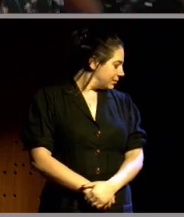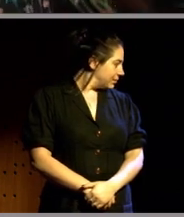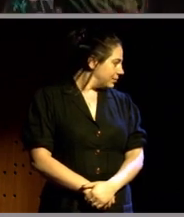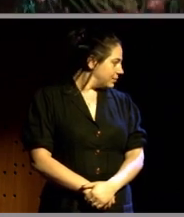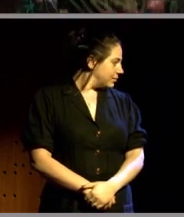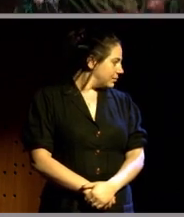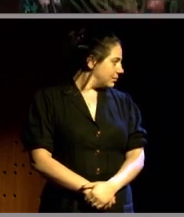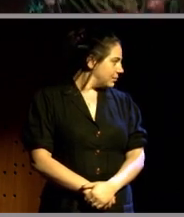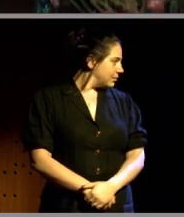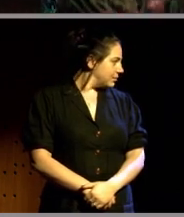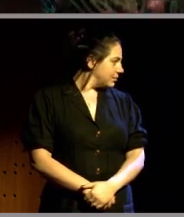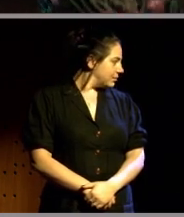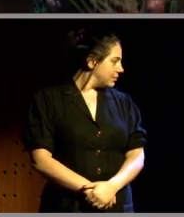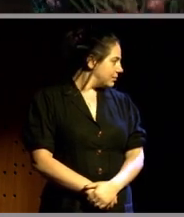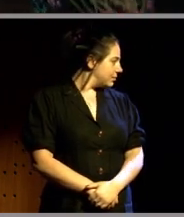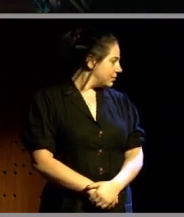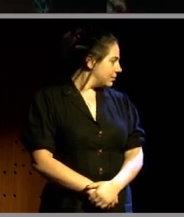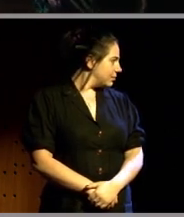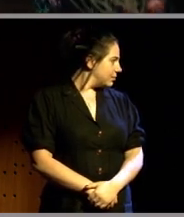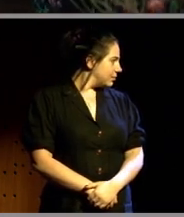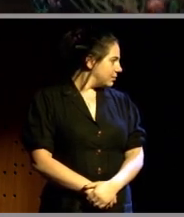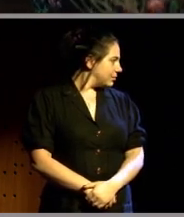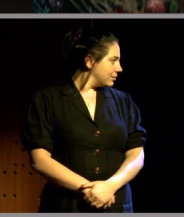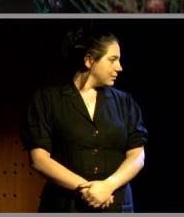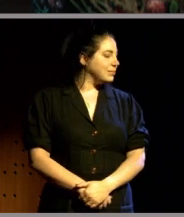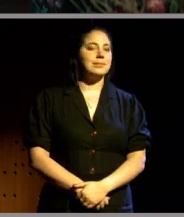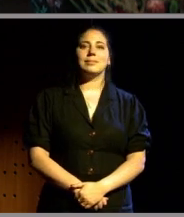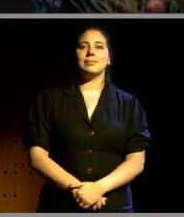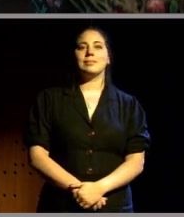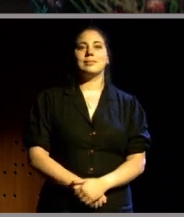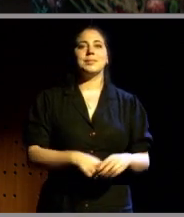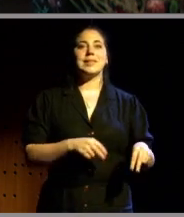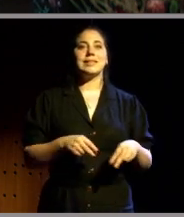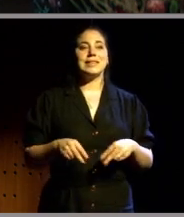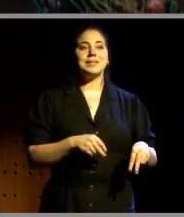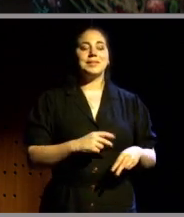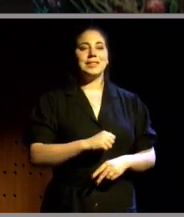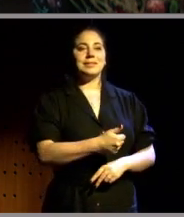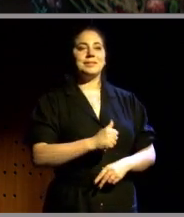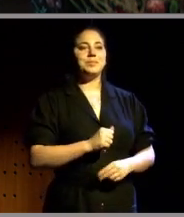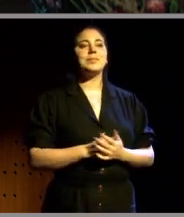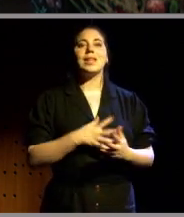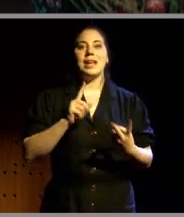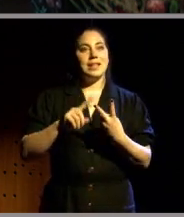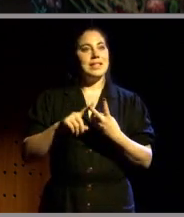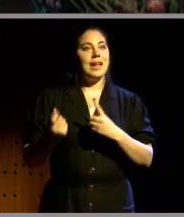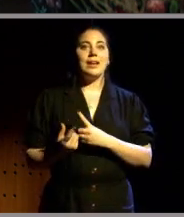The dancing thing? That's right. I told you we'd be doing a dancing thing. And the second Emerging Career Development